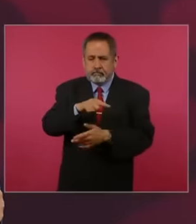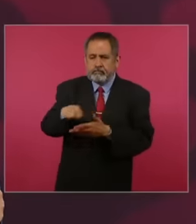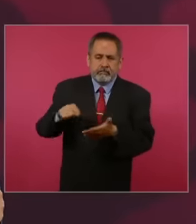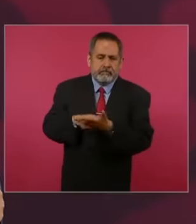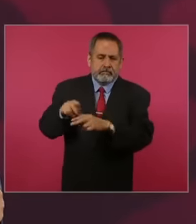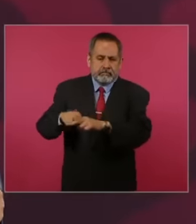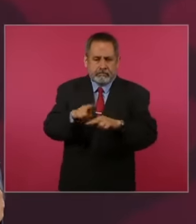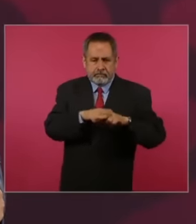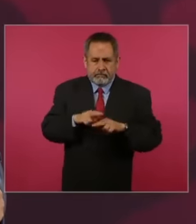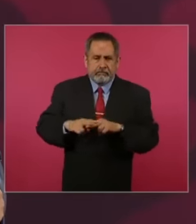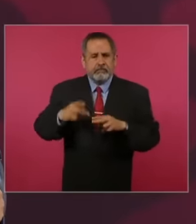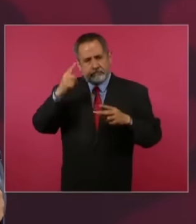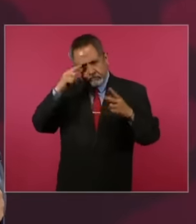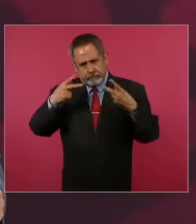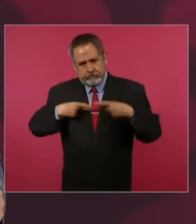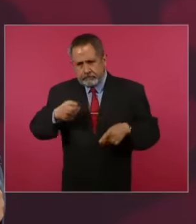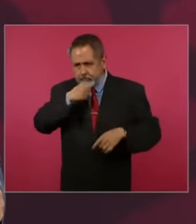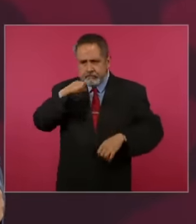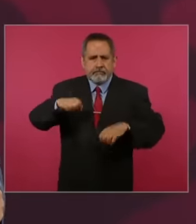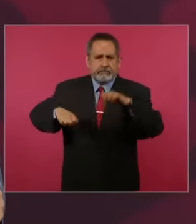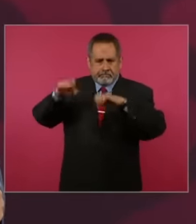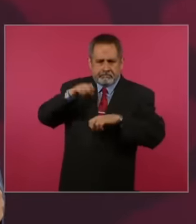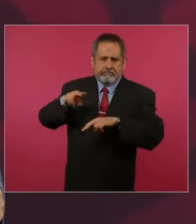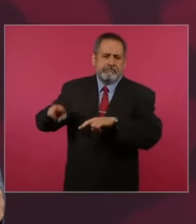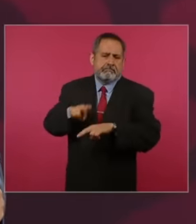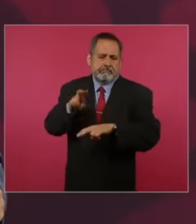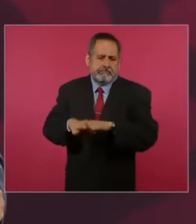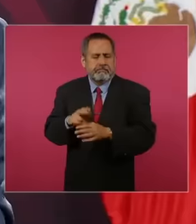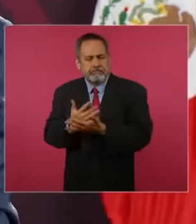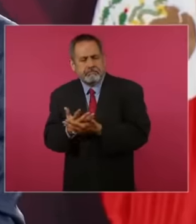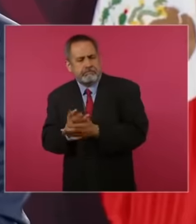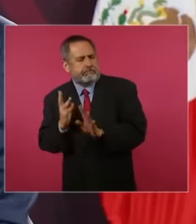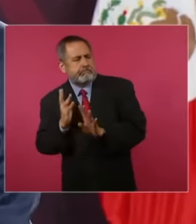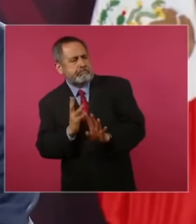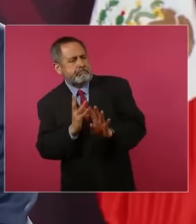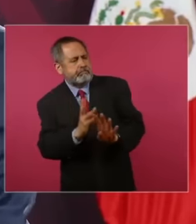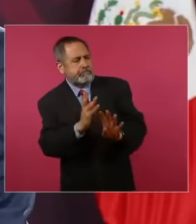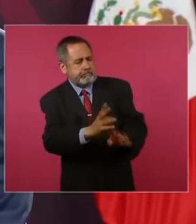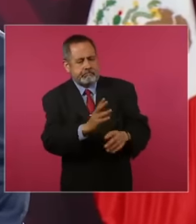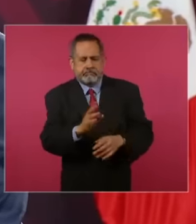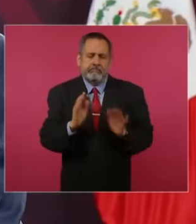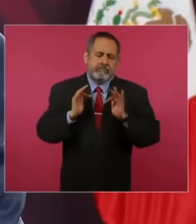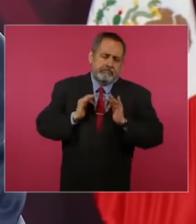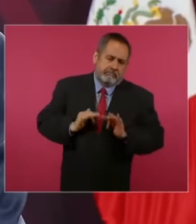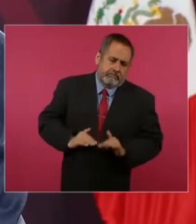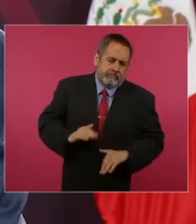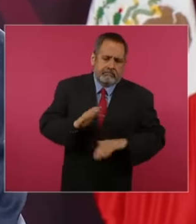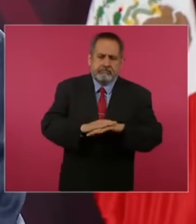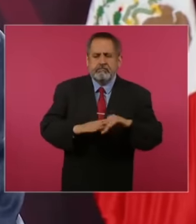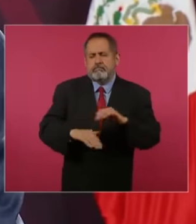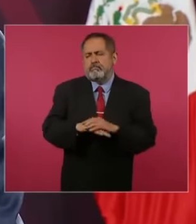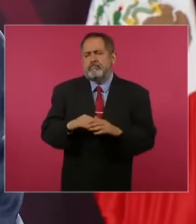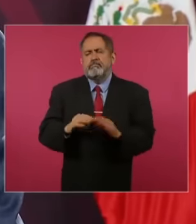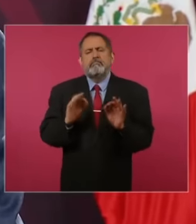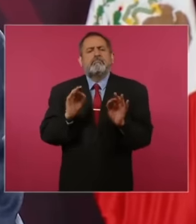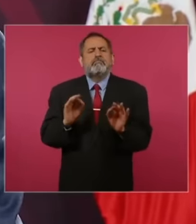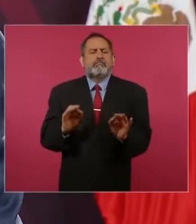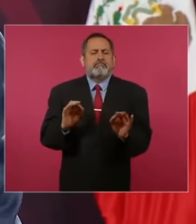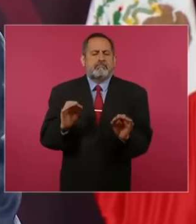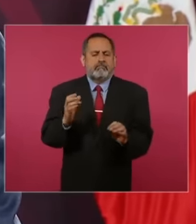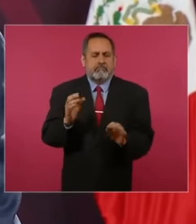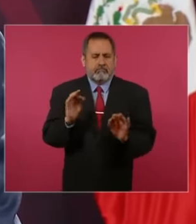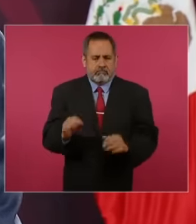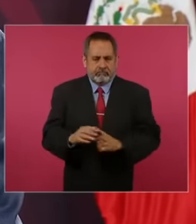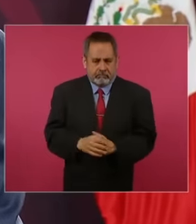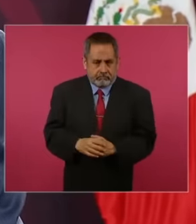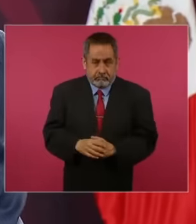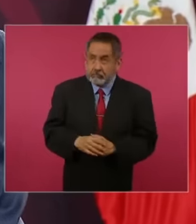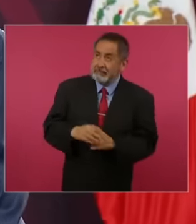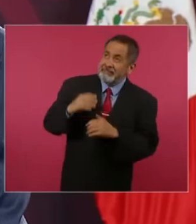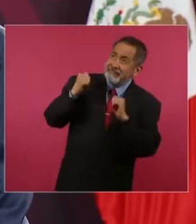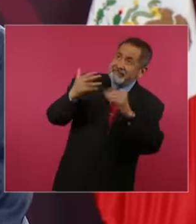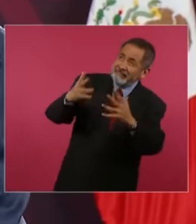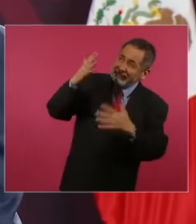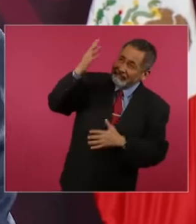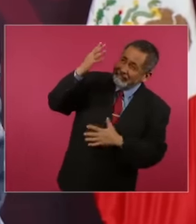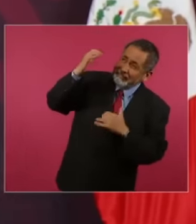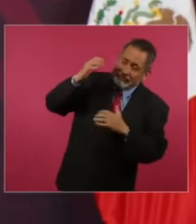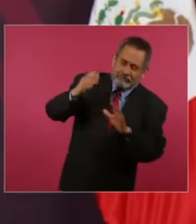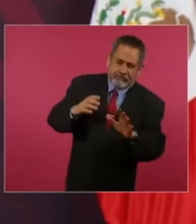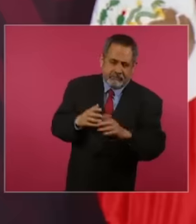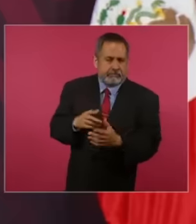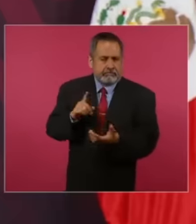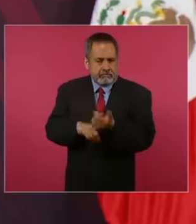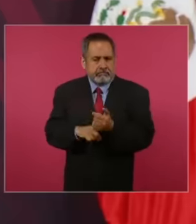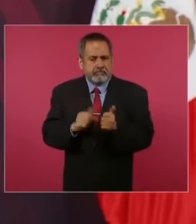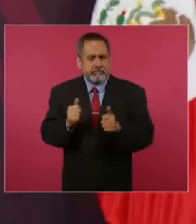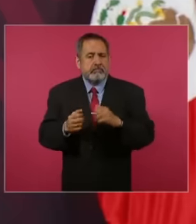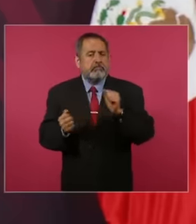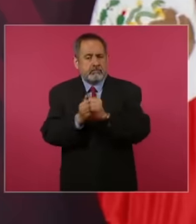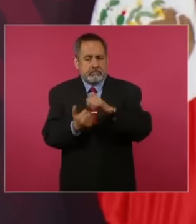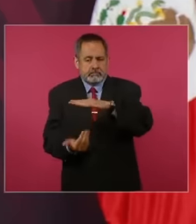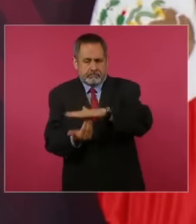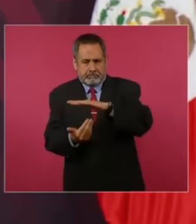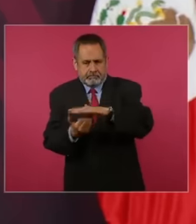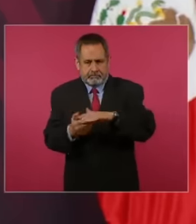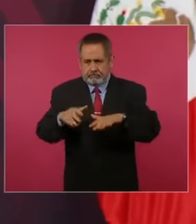the elderly could cover themselves. not being outdoors and also tables so that